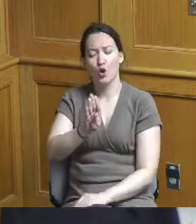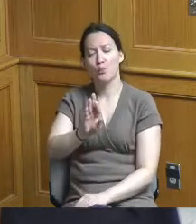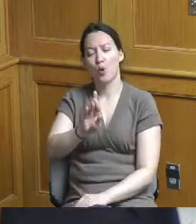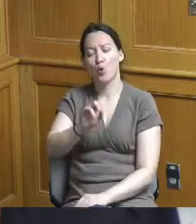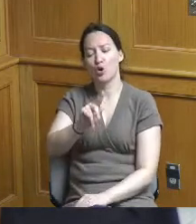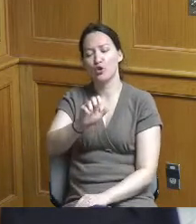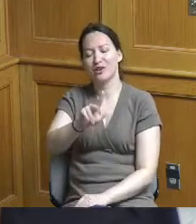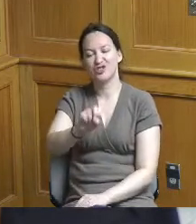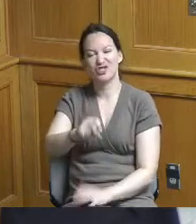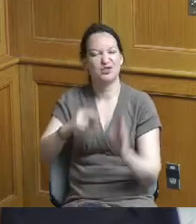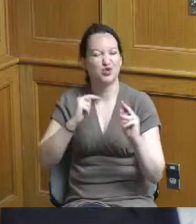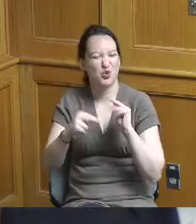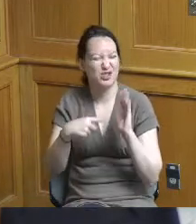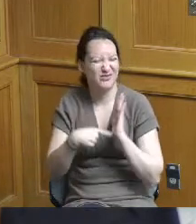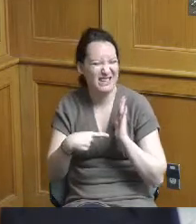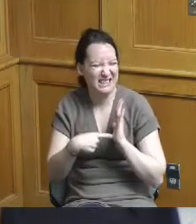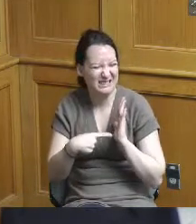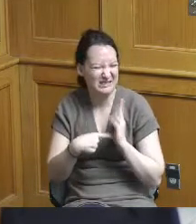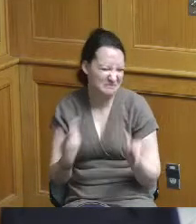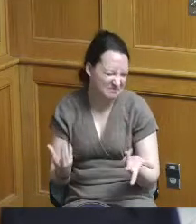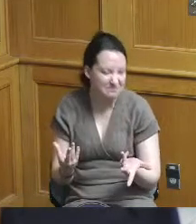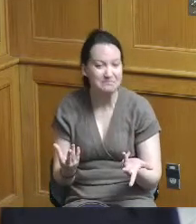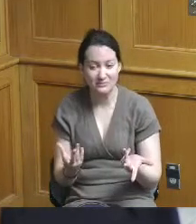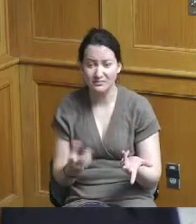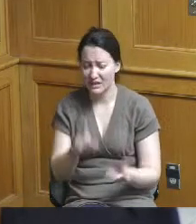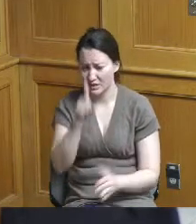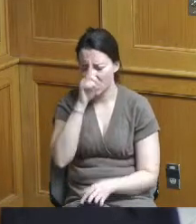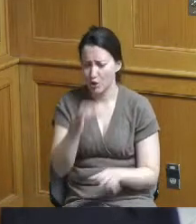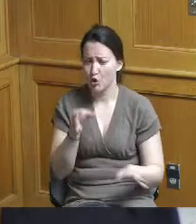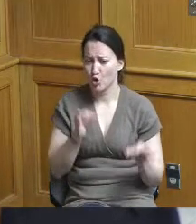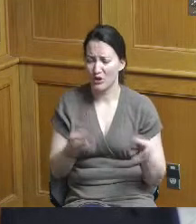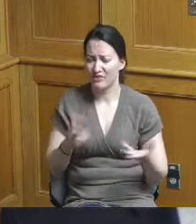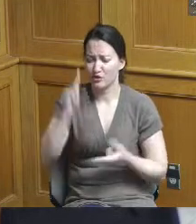with it a brokerage fee that I might add I believe the port had negotiated down from what